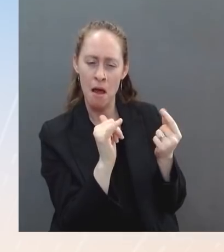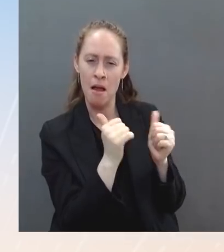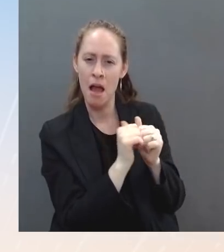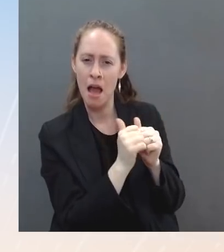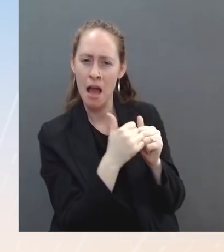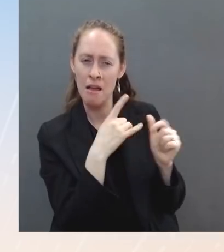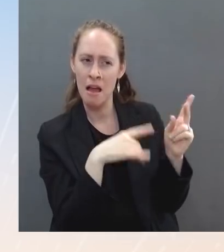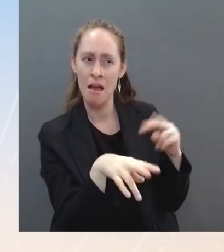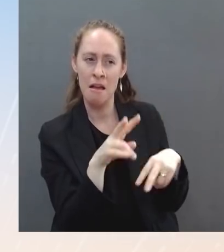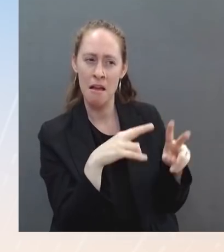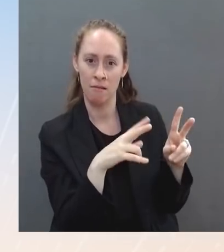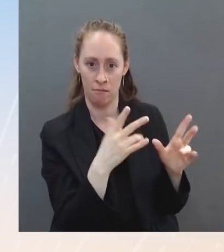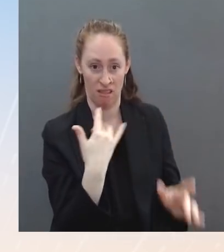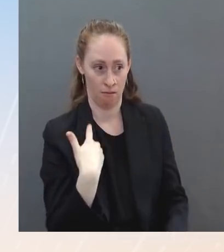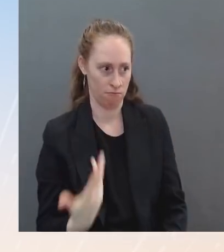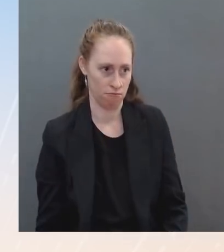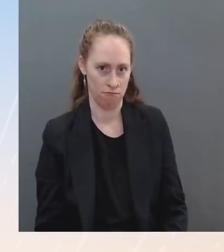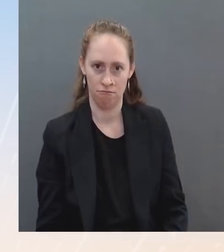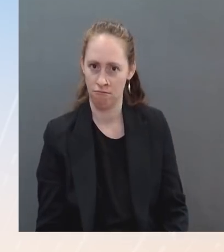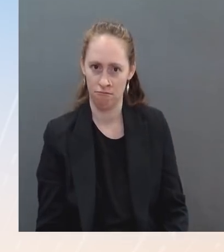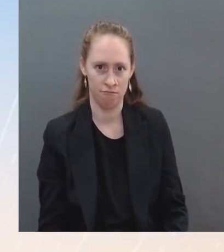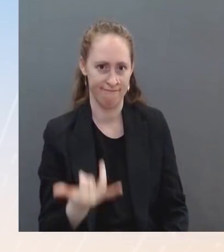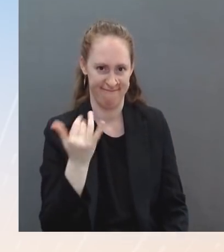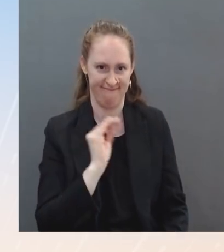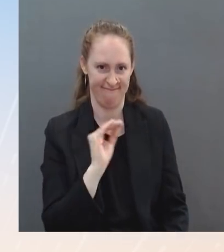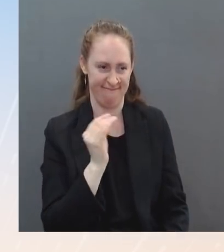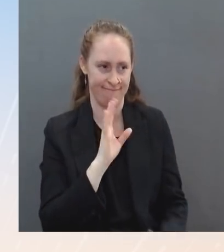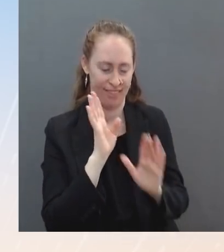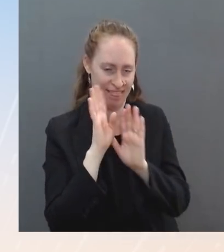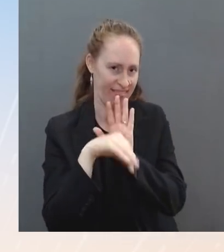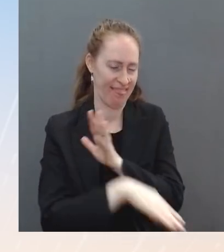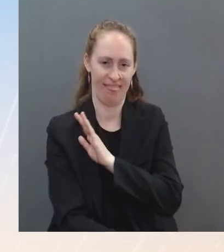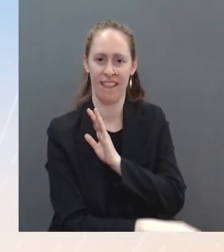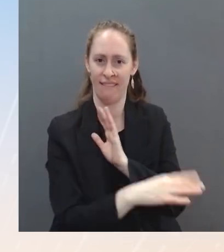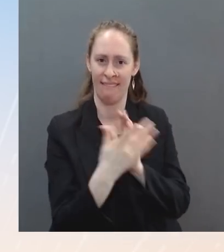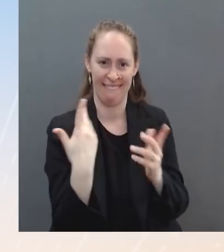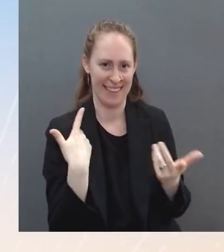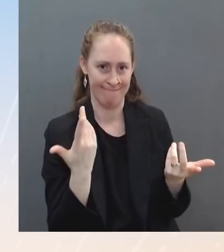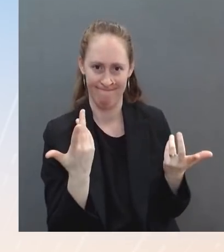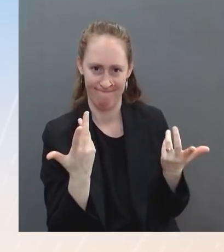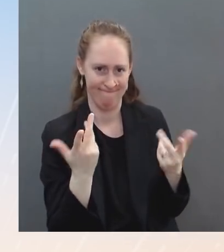if you look at private investment pulling out of Russia, if you look at Putin himself